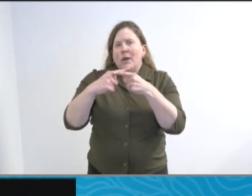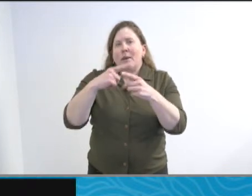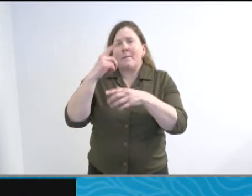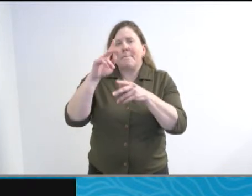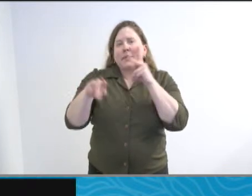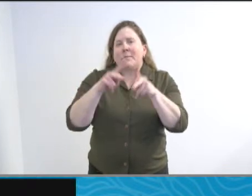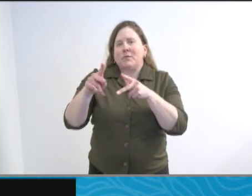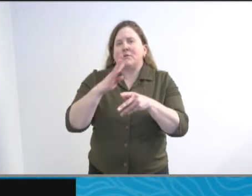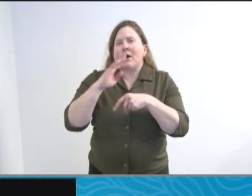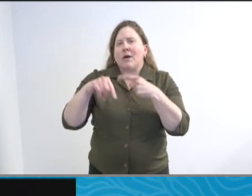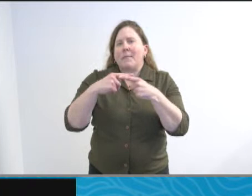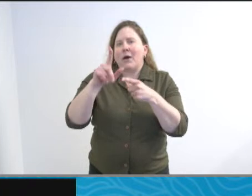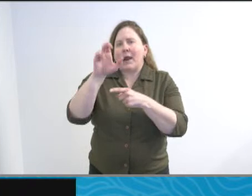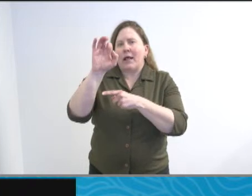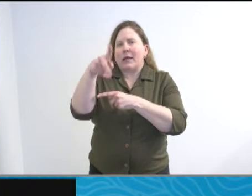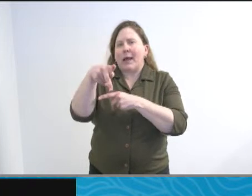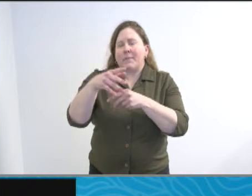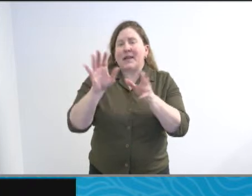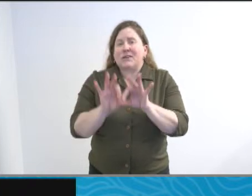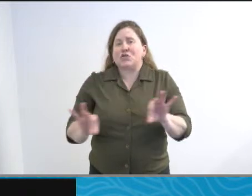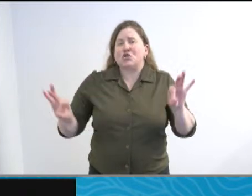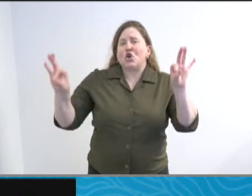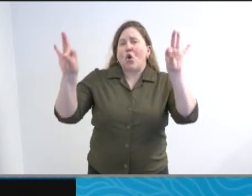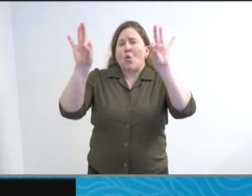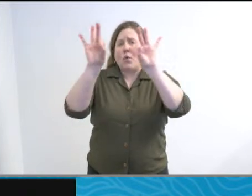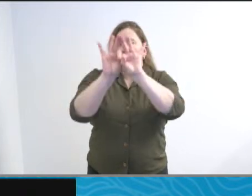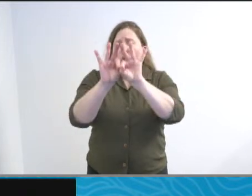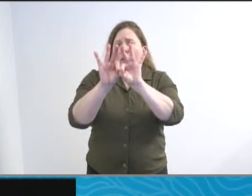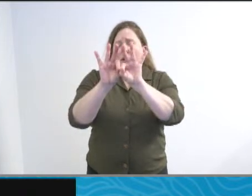that's why it's so important is because the LCAP covers all